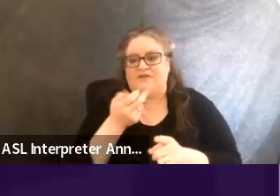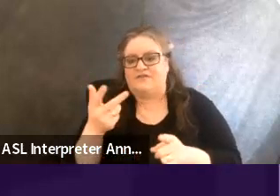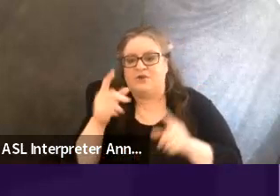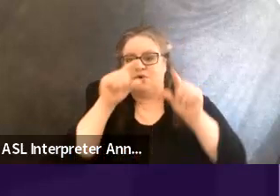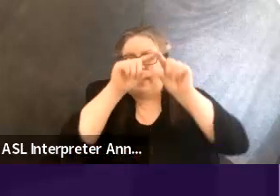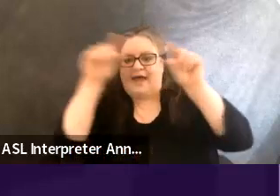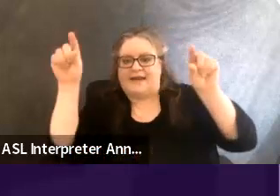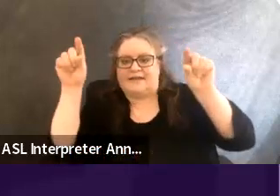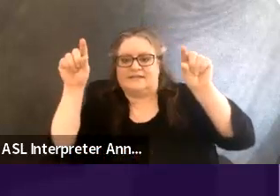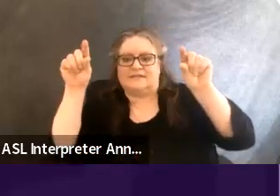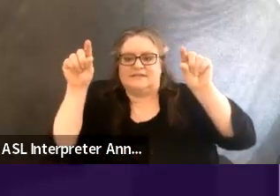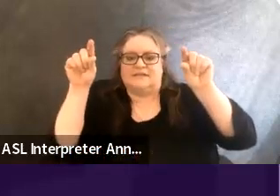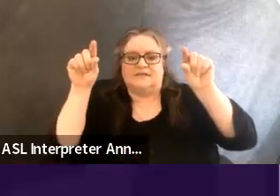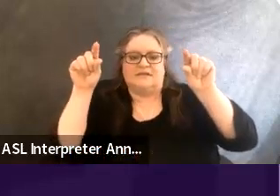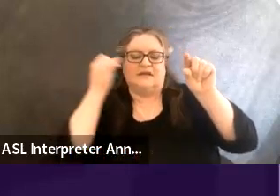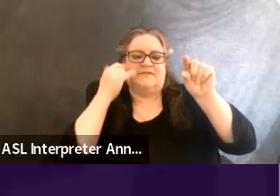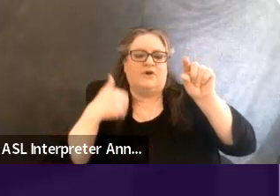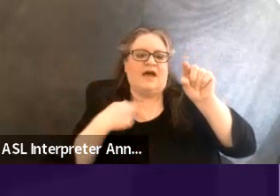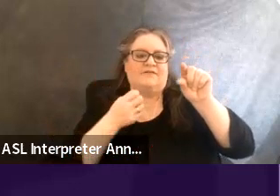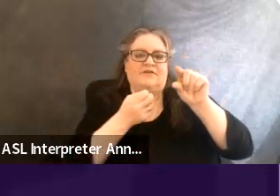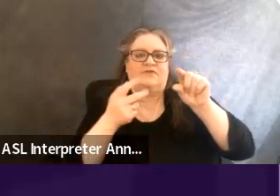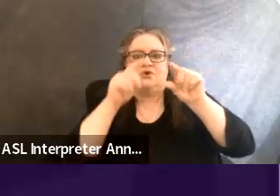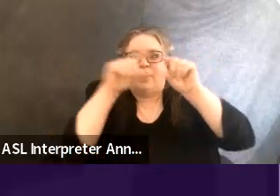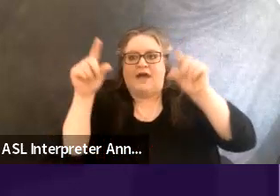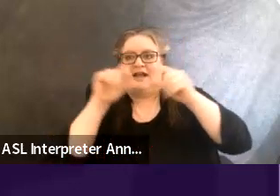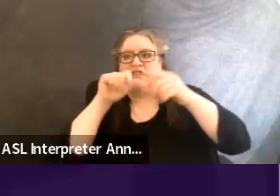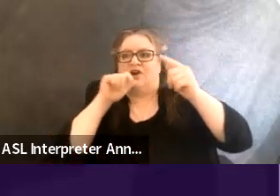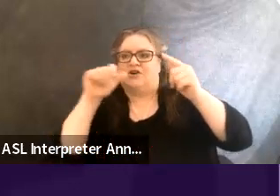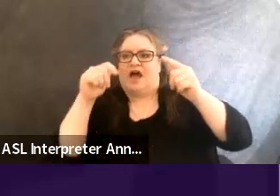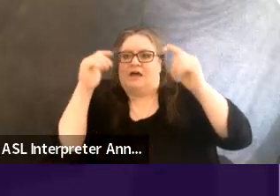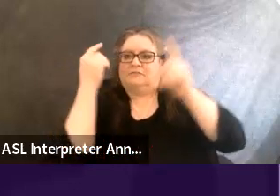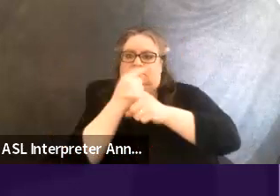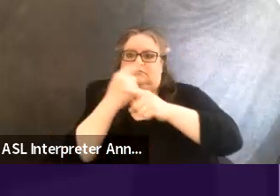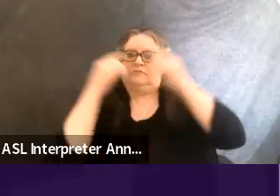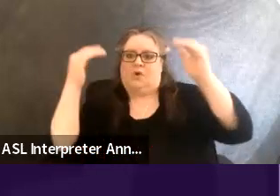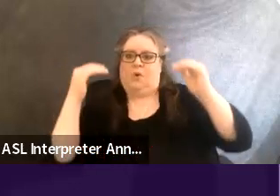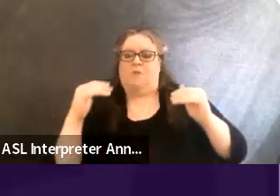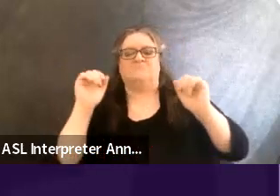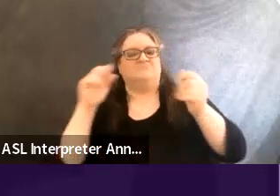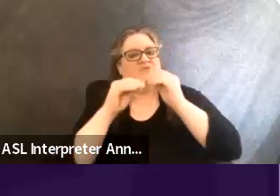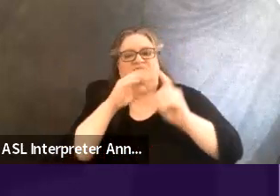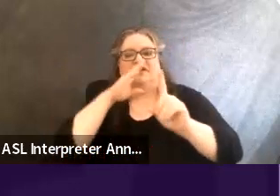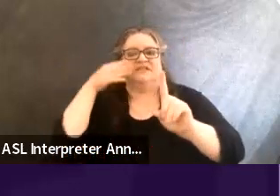like if you have a few headings that are out of logical order you can just fix them right out on the page